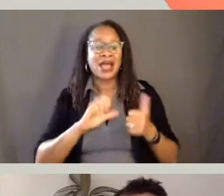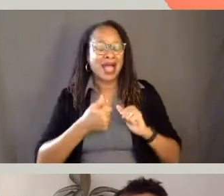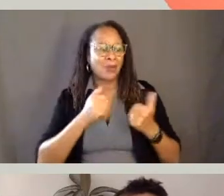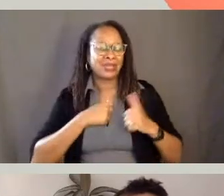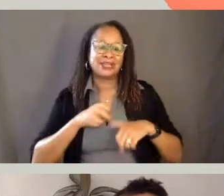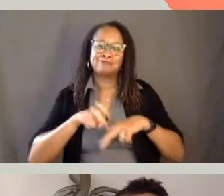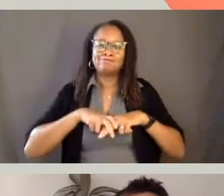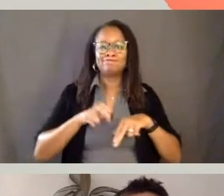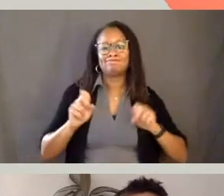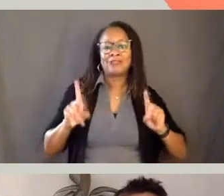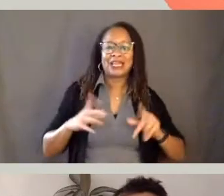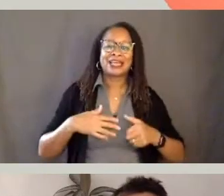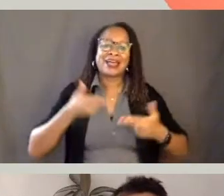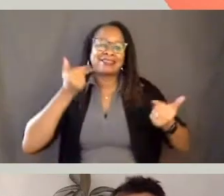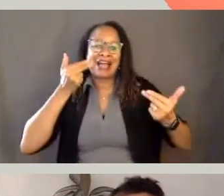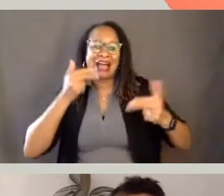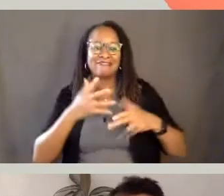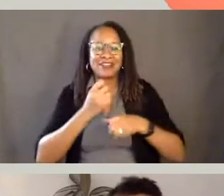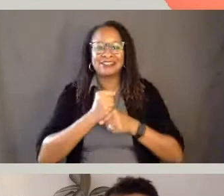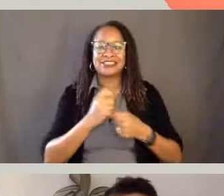how we can laugh, how we can get like certain jokes.